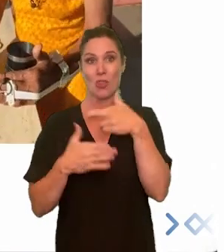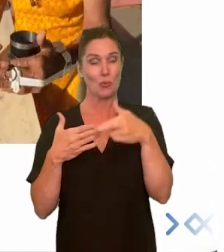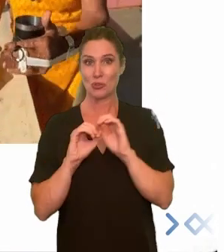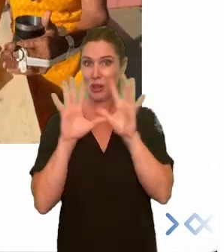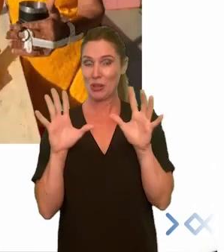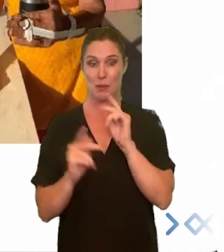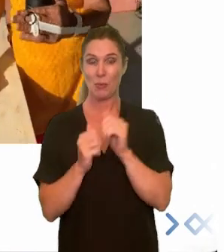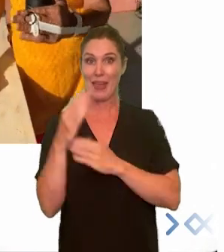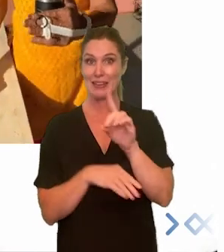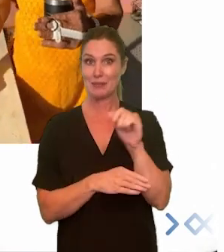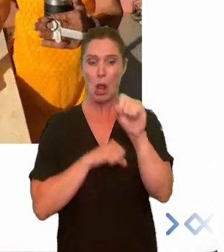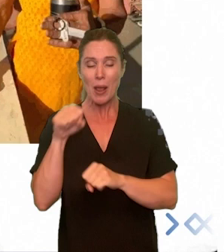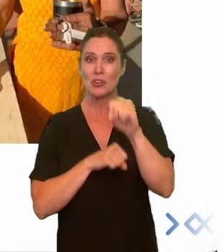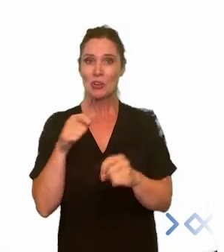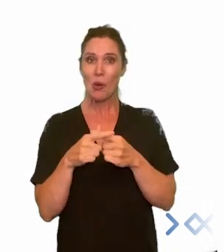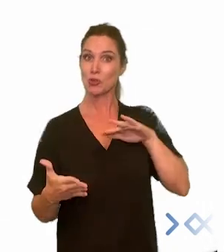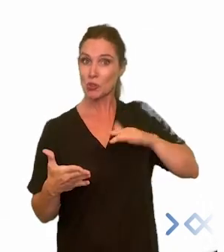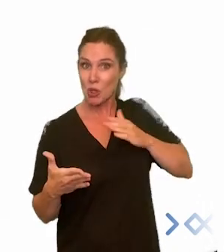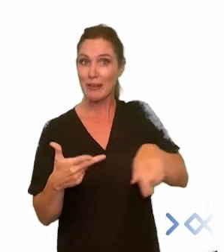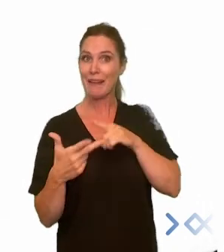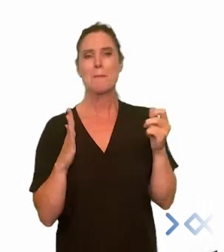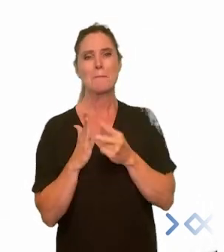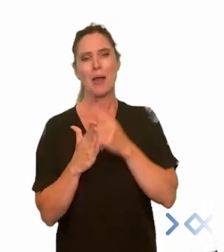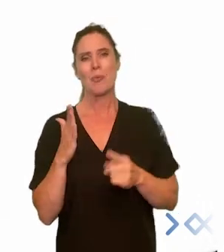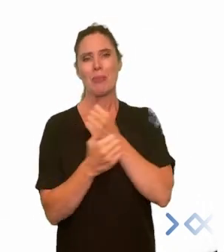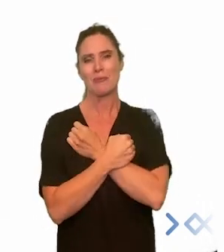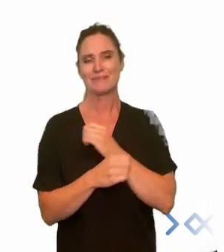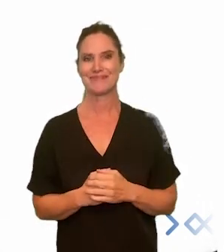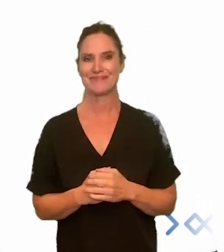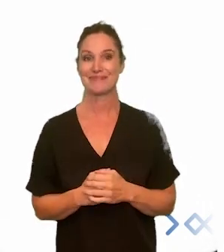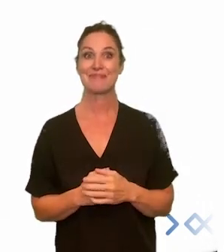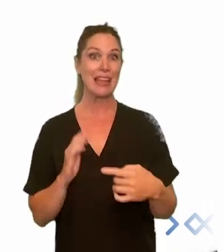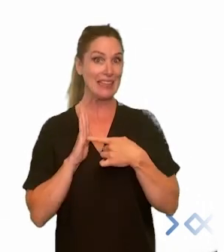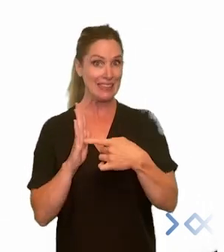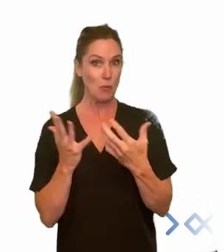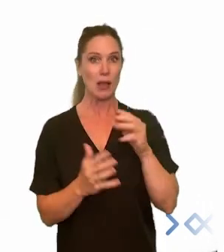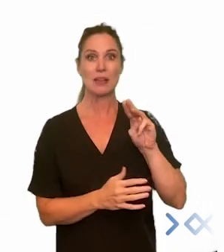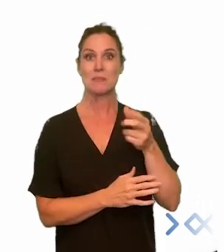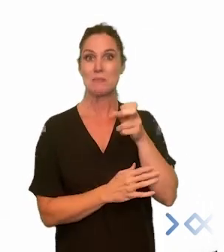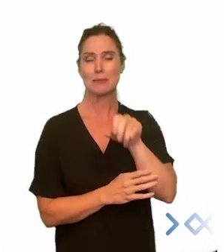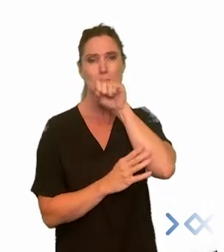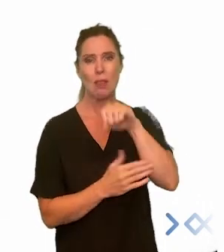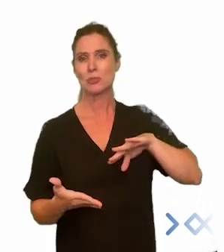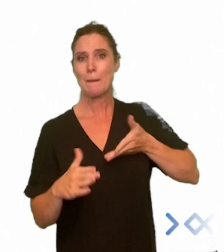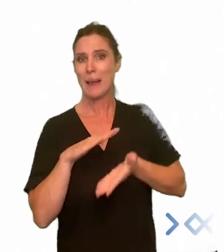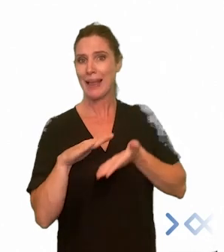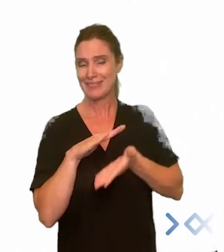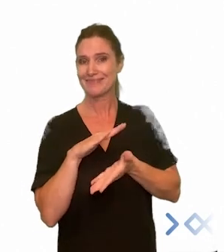and getting back to doing what they love. Let's take an example, Megan, who loves to bake. Megan suffered a stroke when she was younger